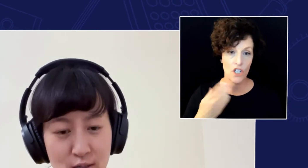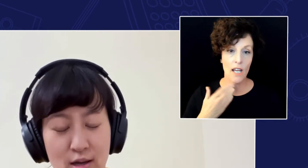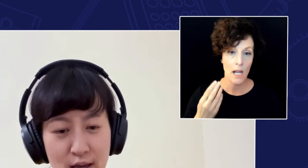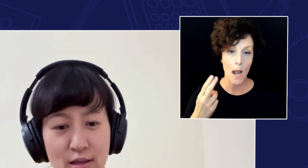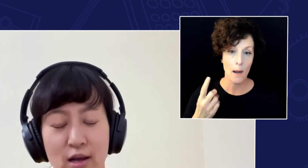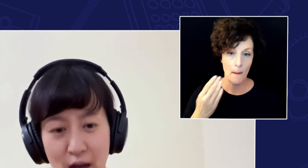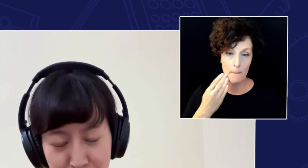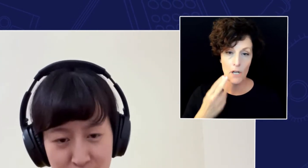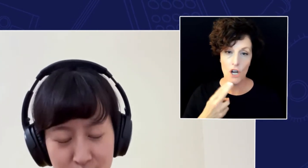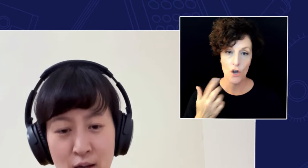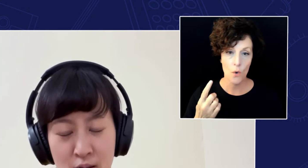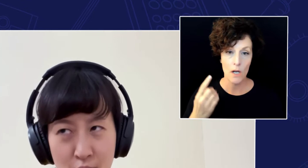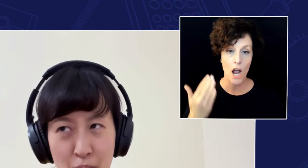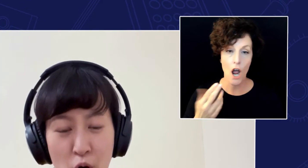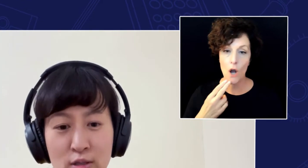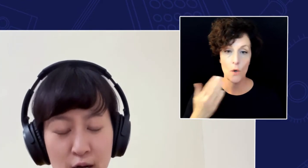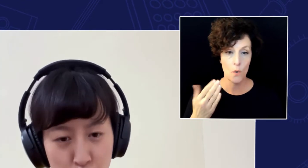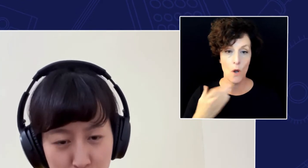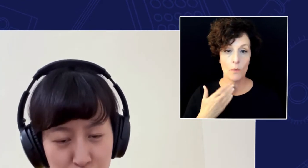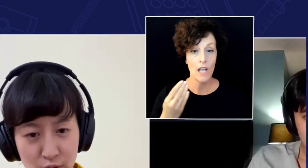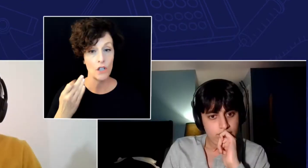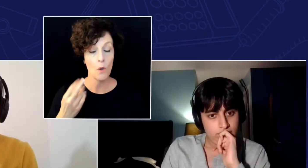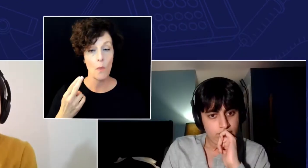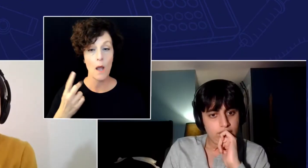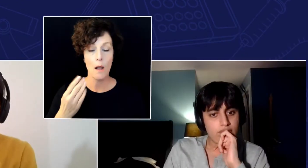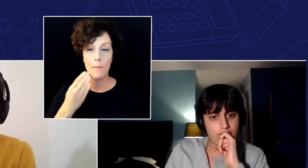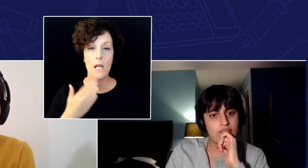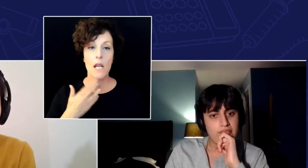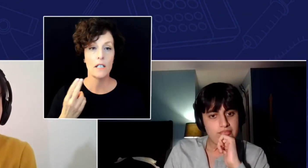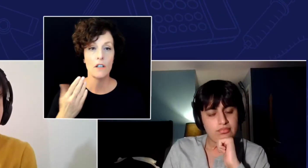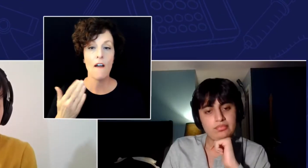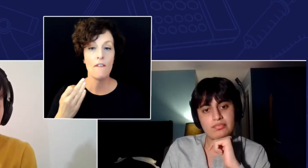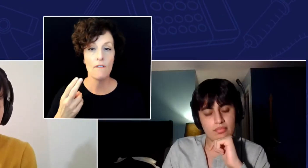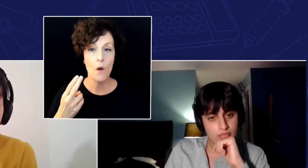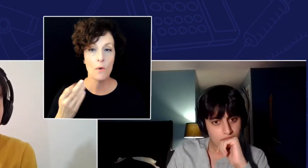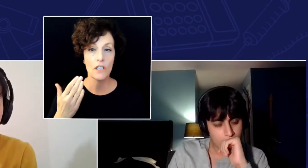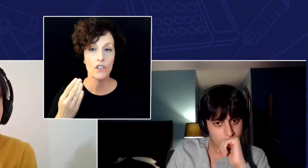in a company called Akouos. [DR. CHIANG:] And so the company is focused on